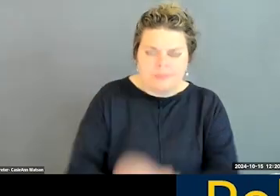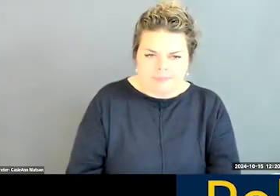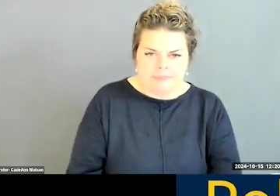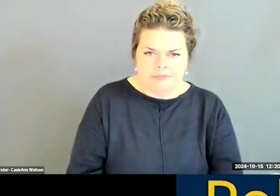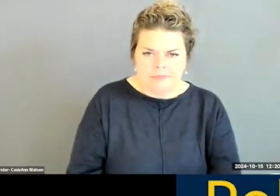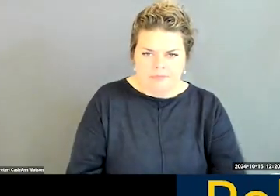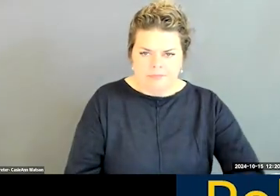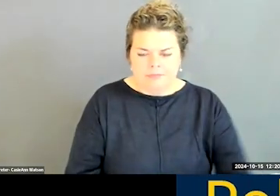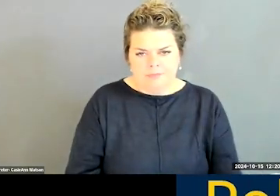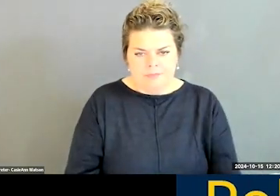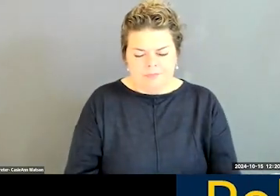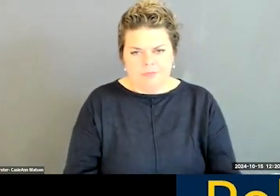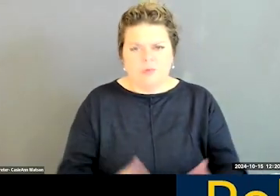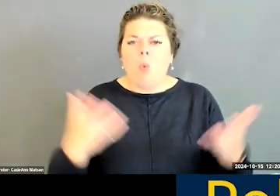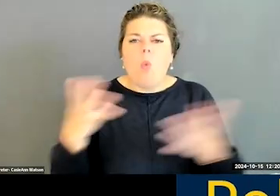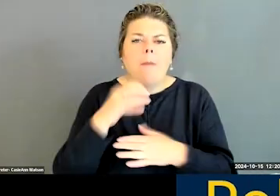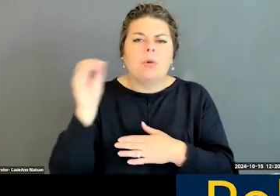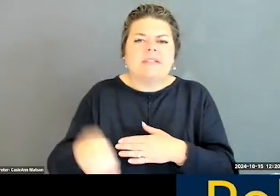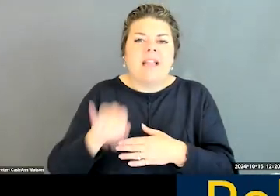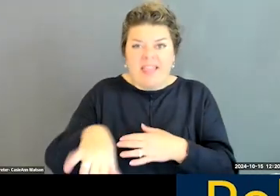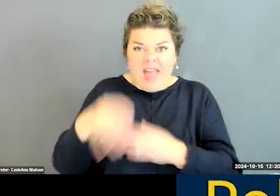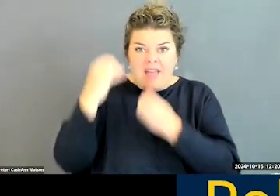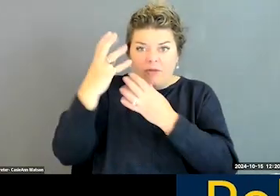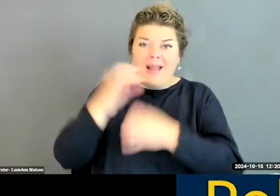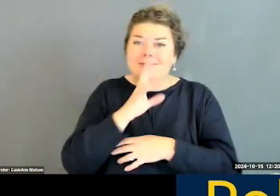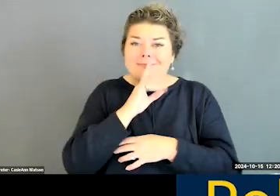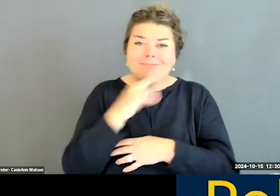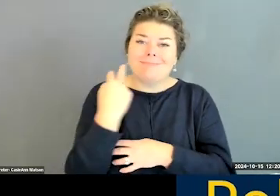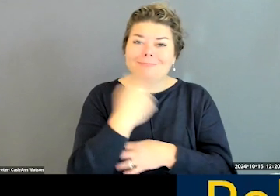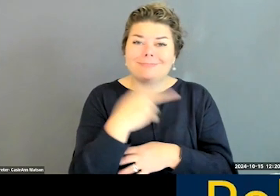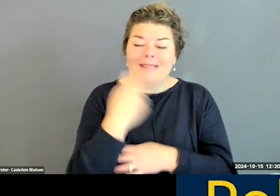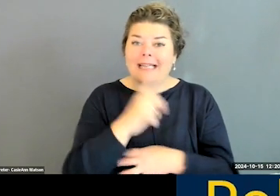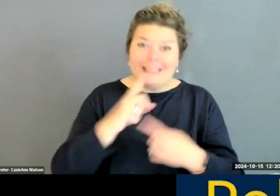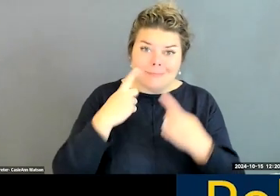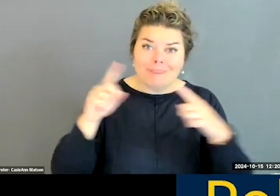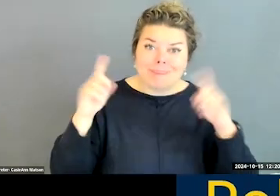So what percent of information is communicated effectively just through lip reading?